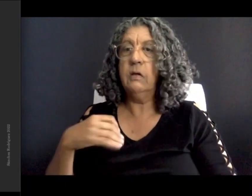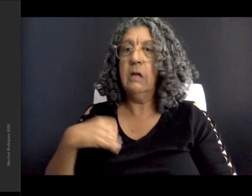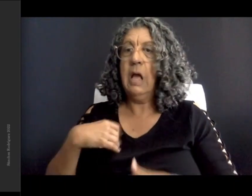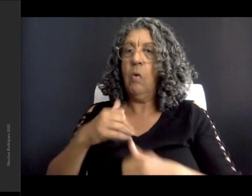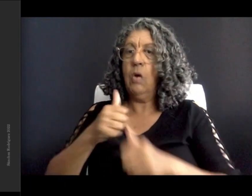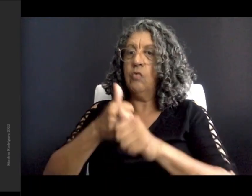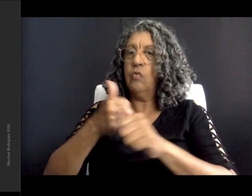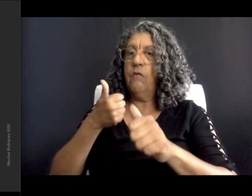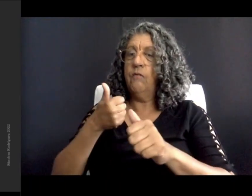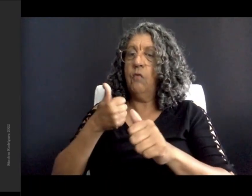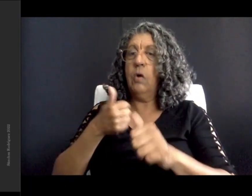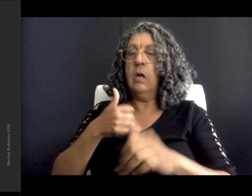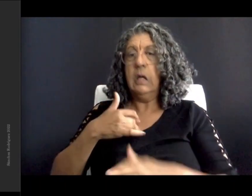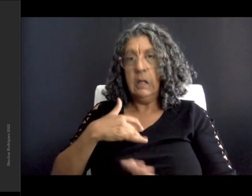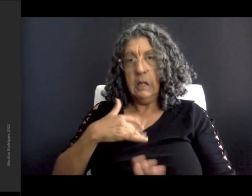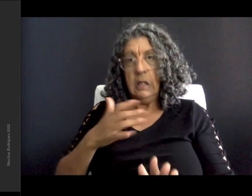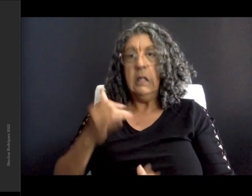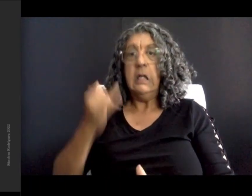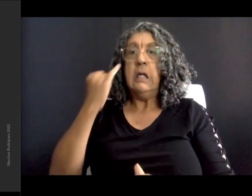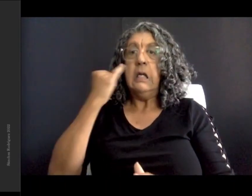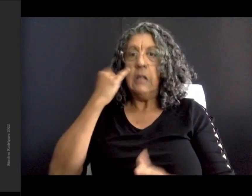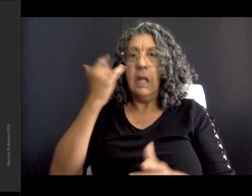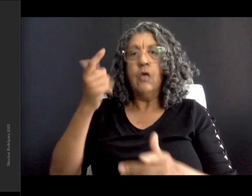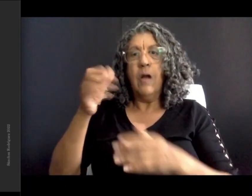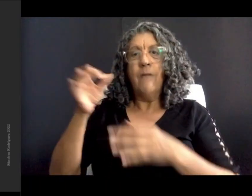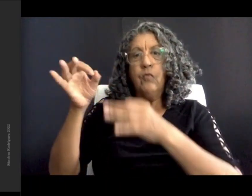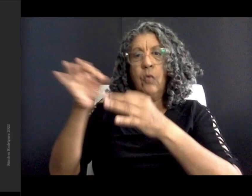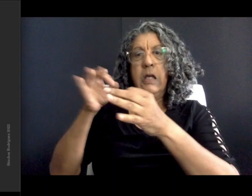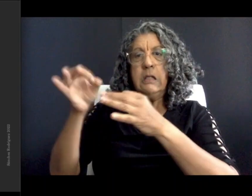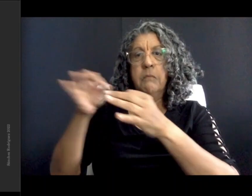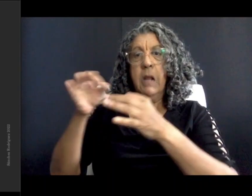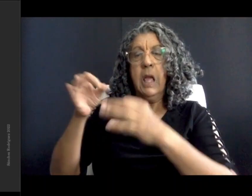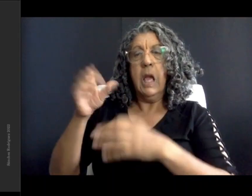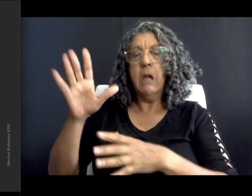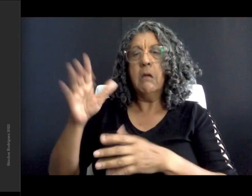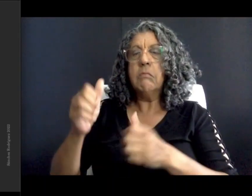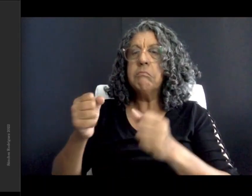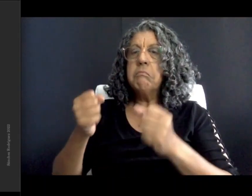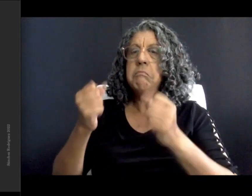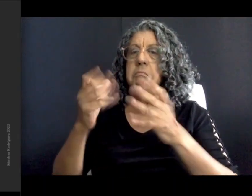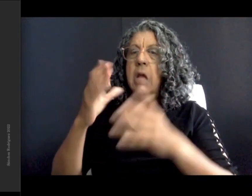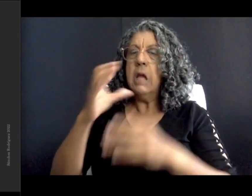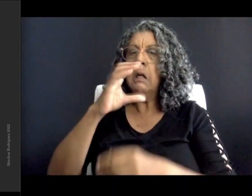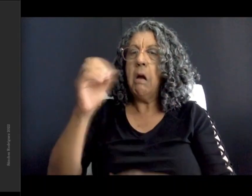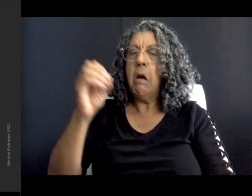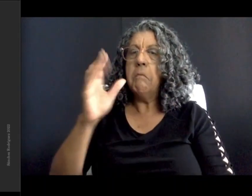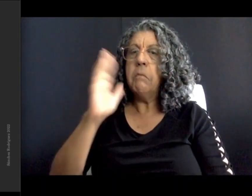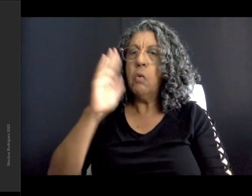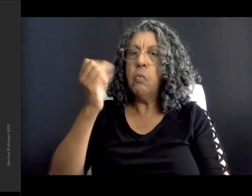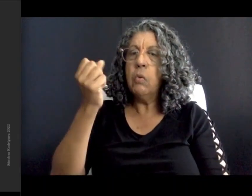lose my benefits. To avoid that you need to explain that. Many companies will understand